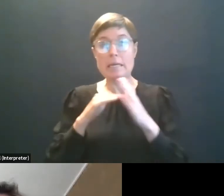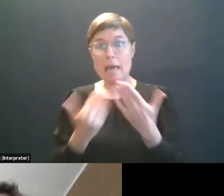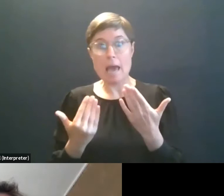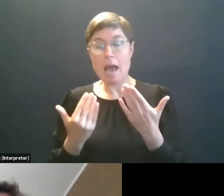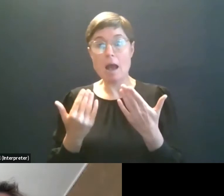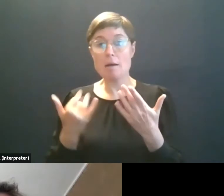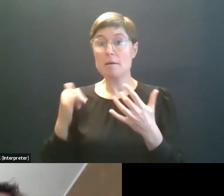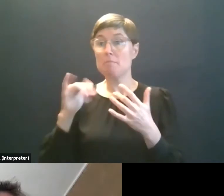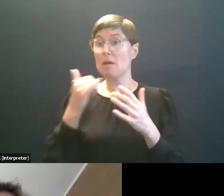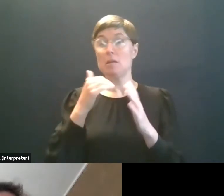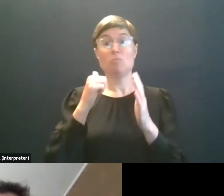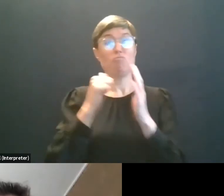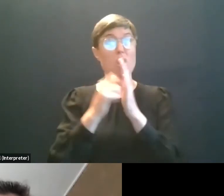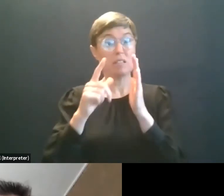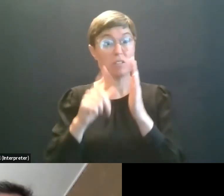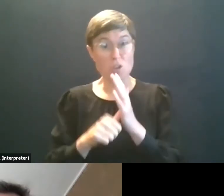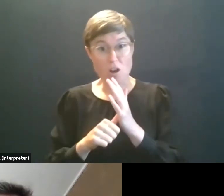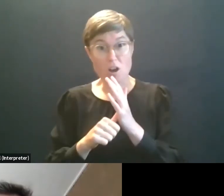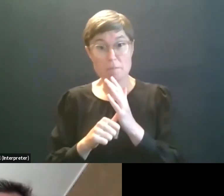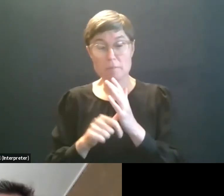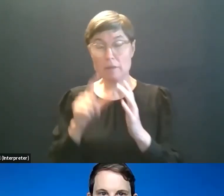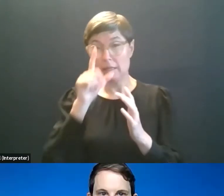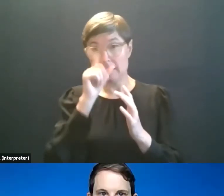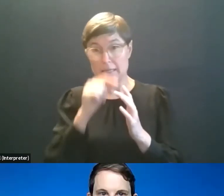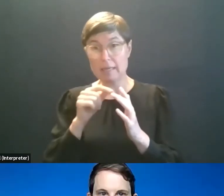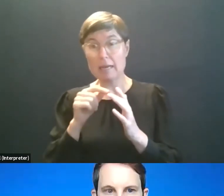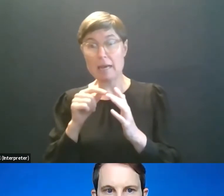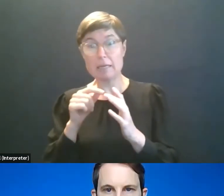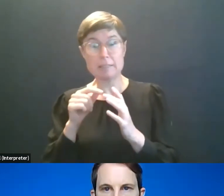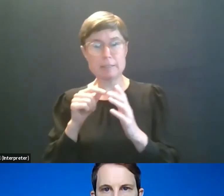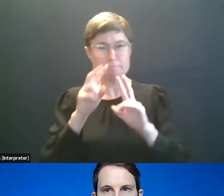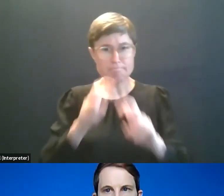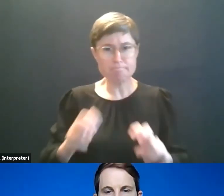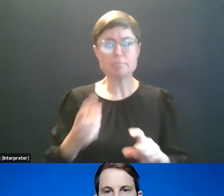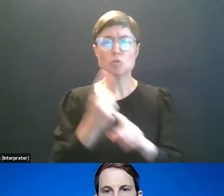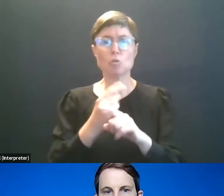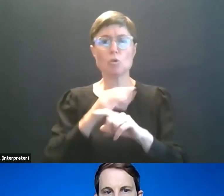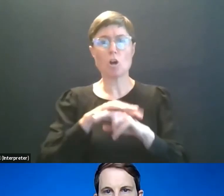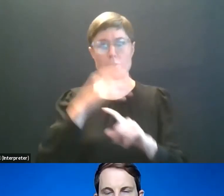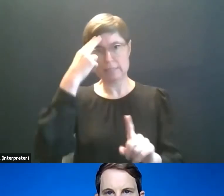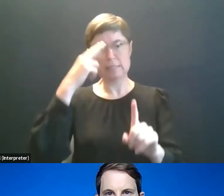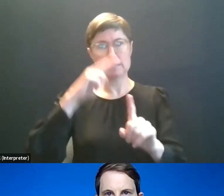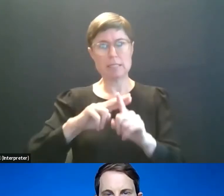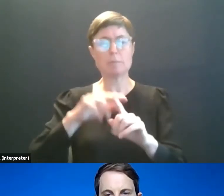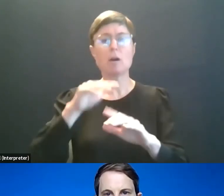to really combat and to dig into that - some of that stigma that still attaches itself around mental health.